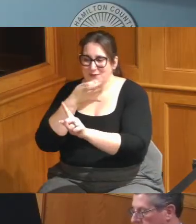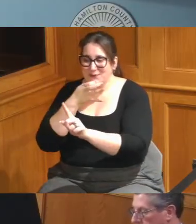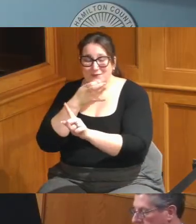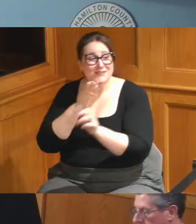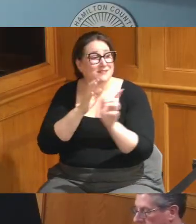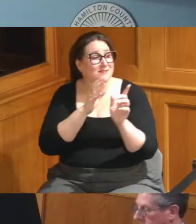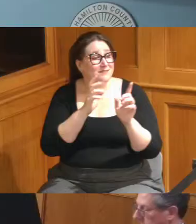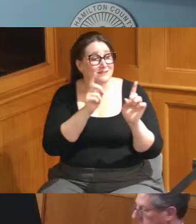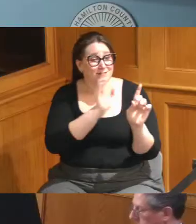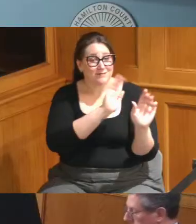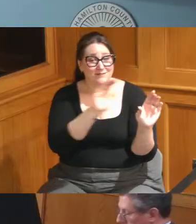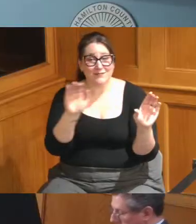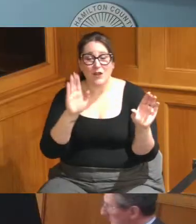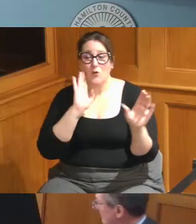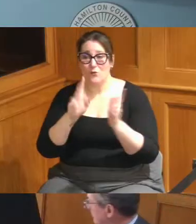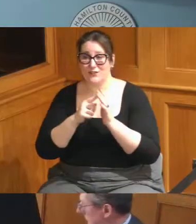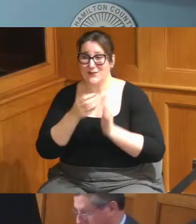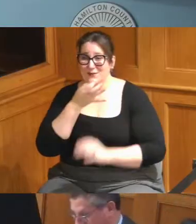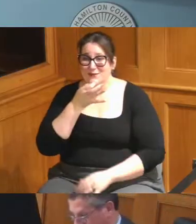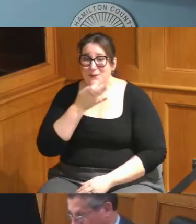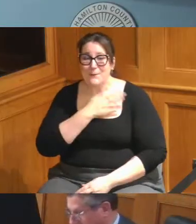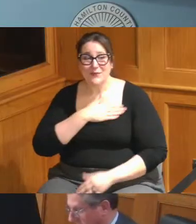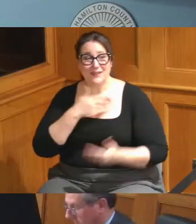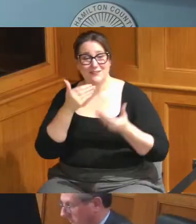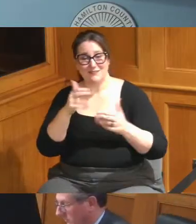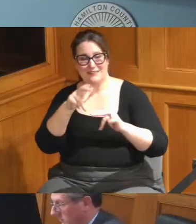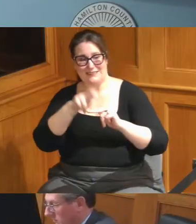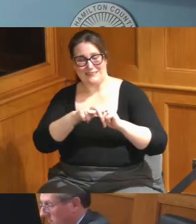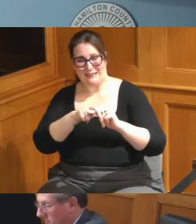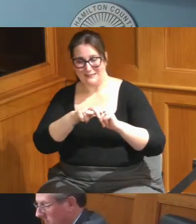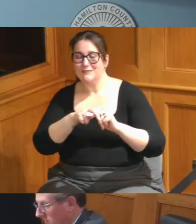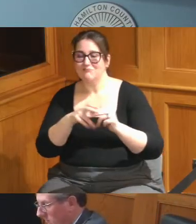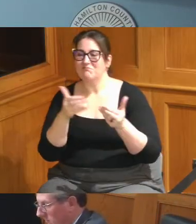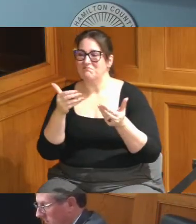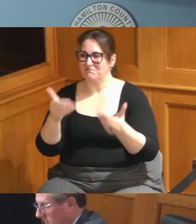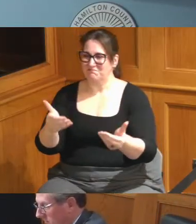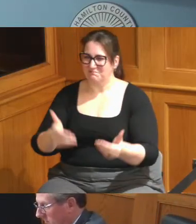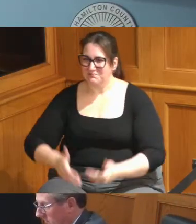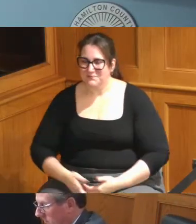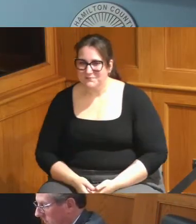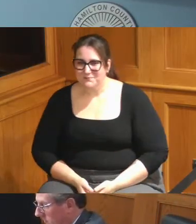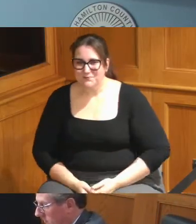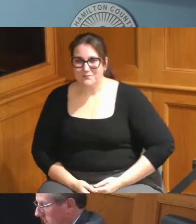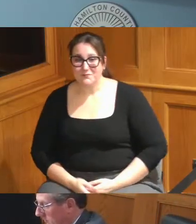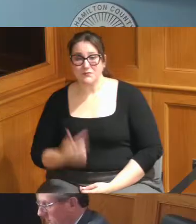about to get started. So, if you'd like to sit, if there's room, please do so because we have a